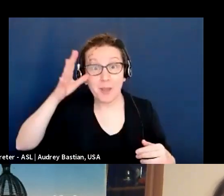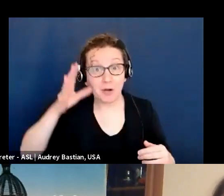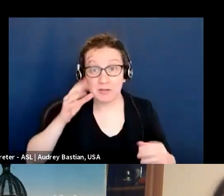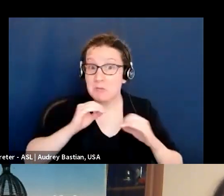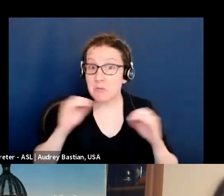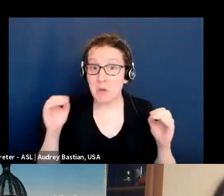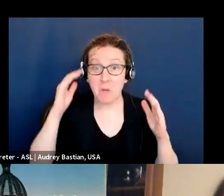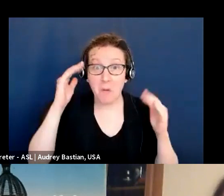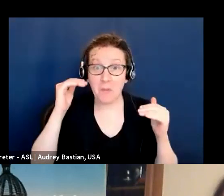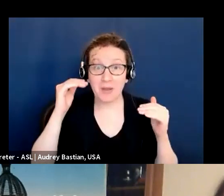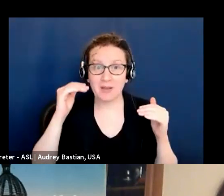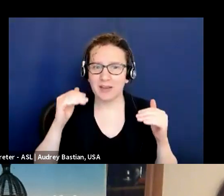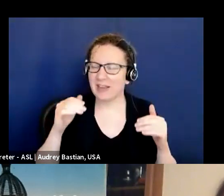my parents [Overlapping speakers]